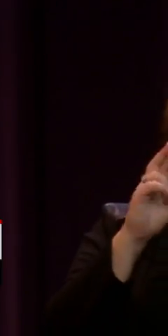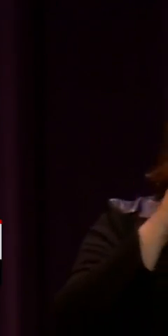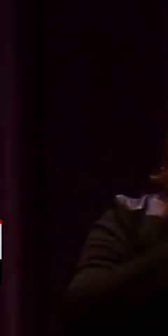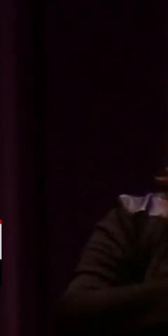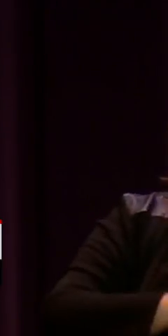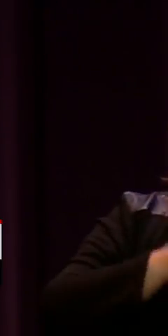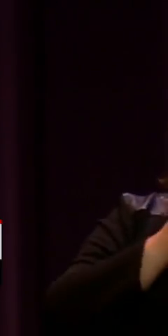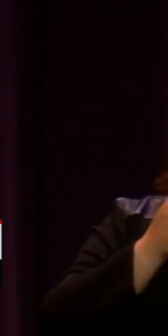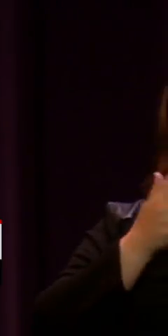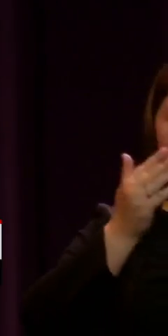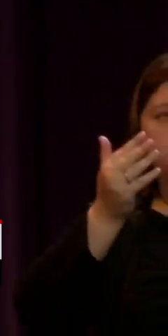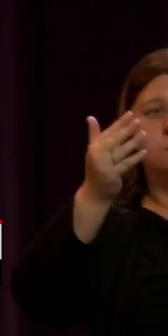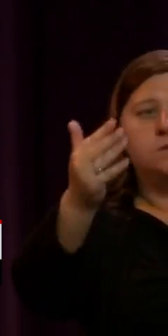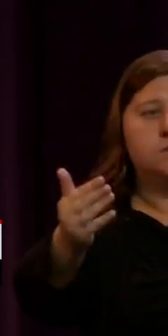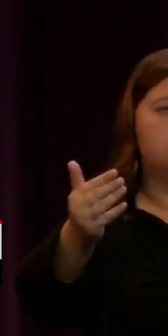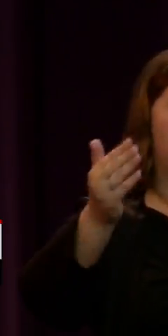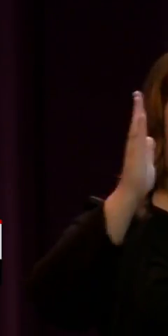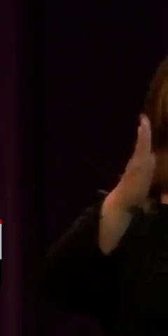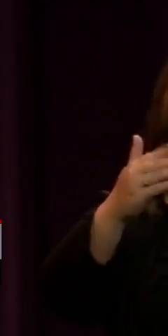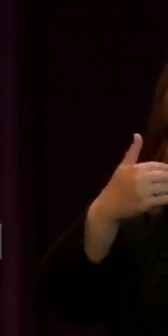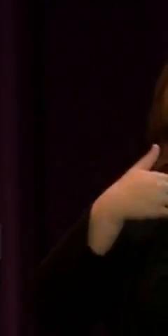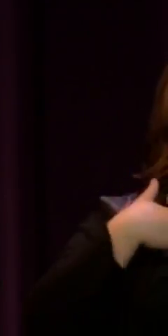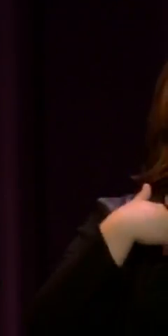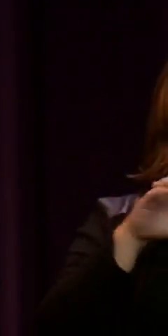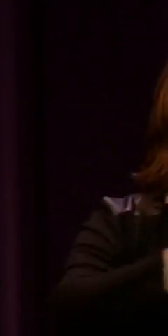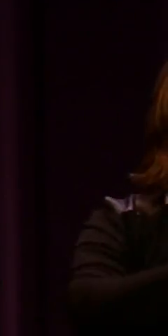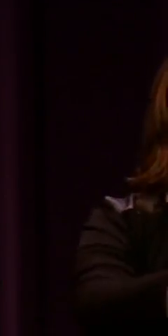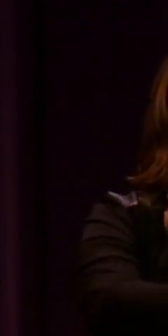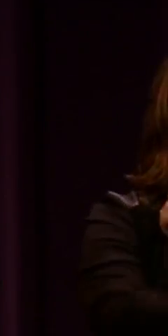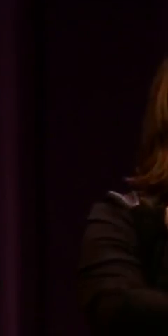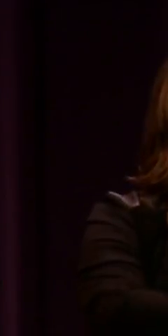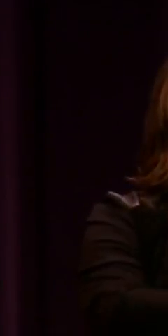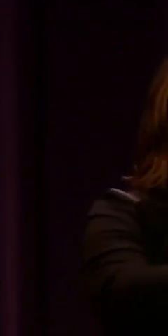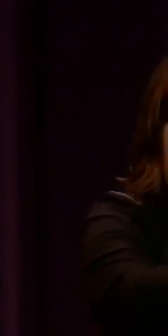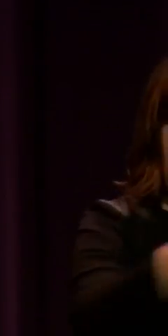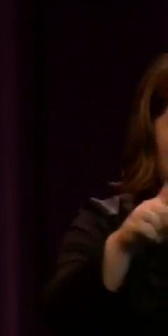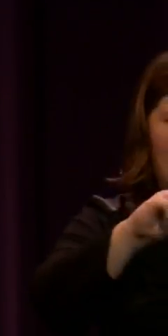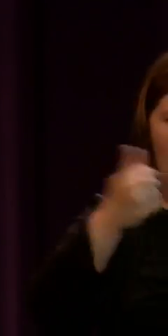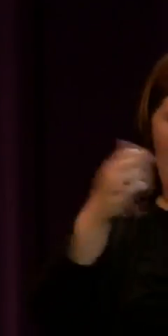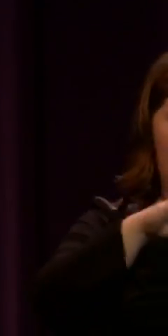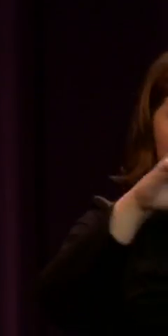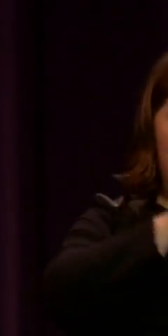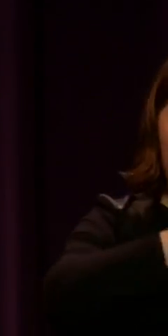PRODUCE A CONSTITUTION THAT YOU AND OTHER CITIZENS CAN VOTE ON